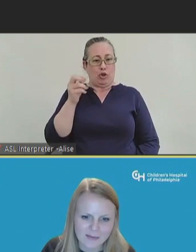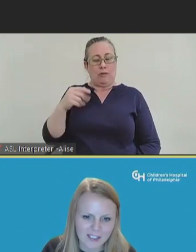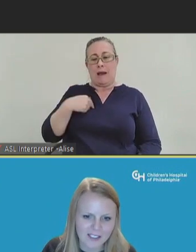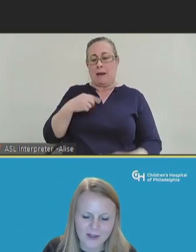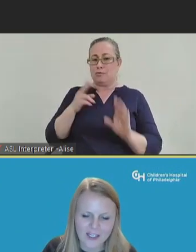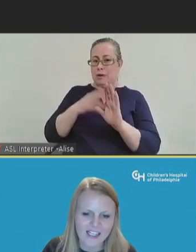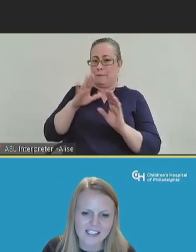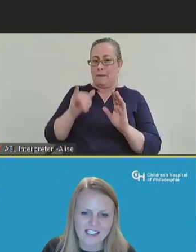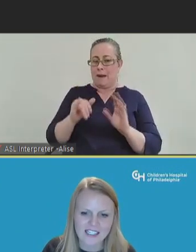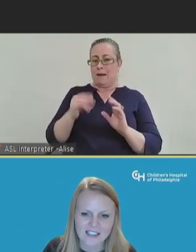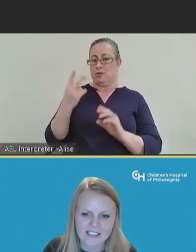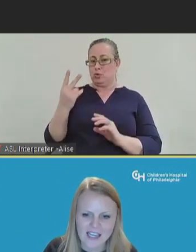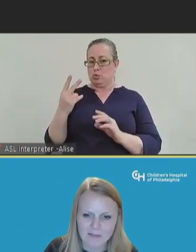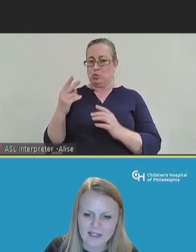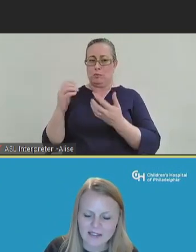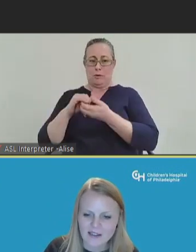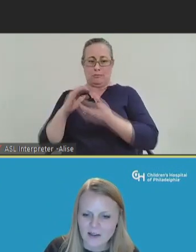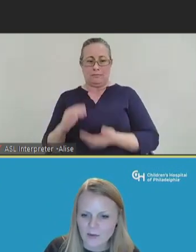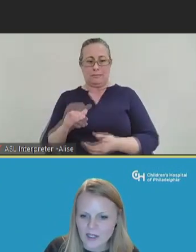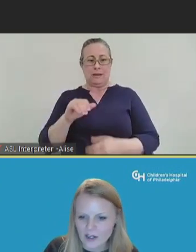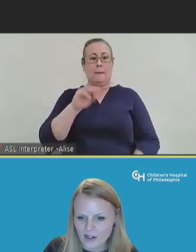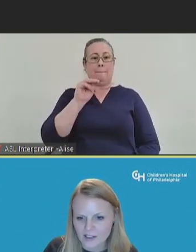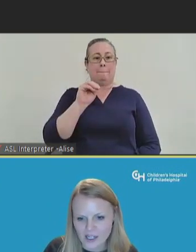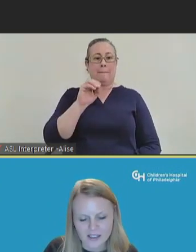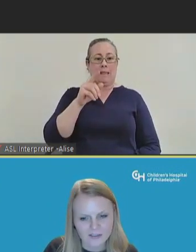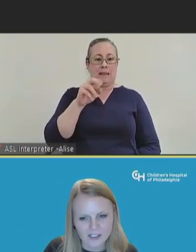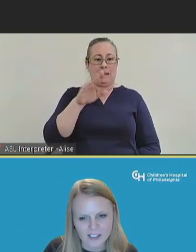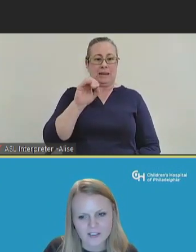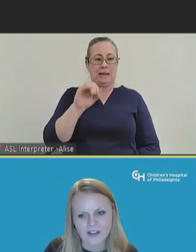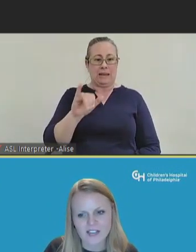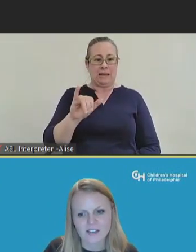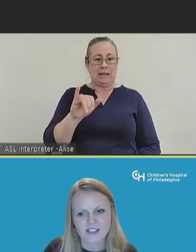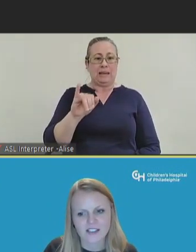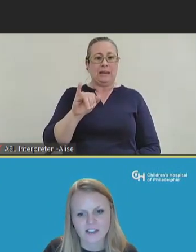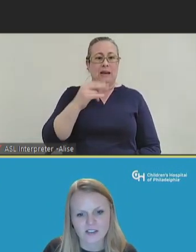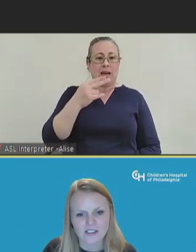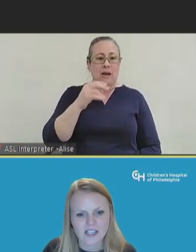Melanie Hoynoski and Ali Tappon. We are Child Life Clinical Advisors at the Children's